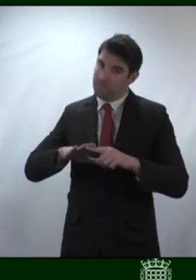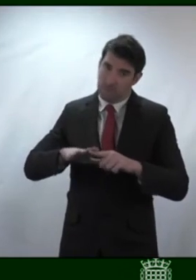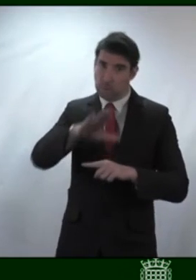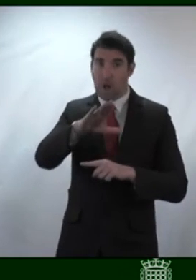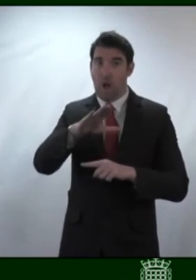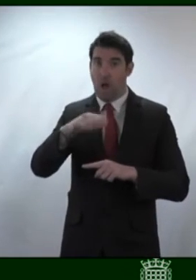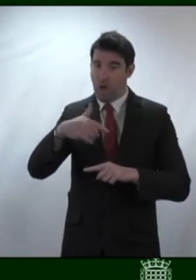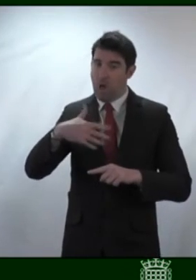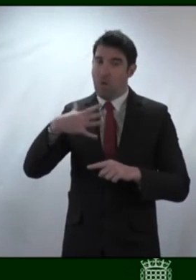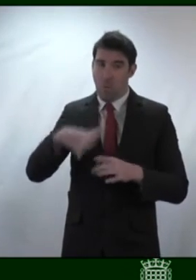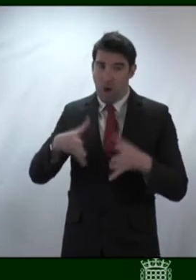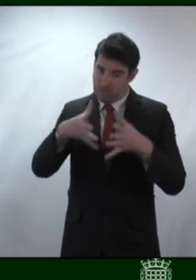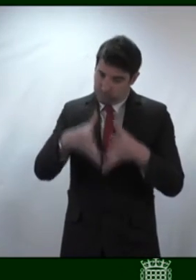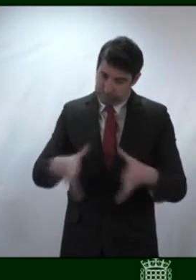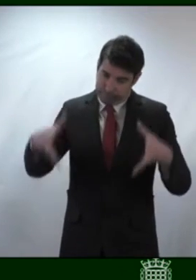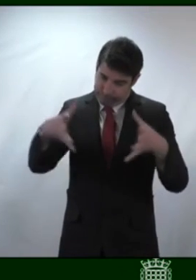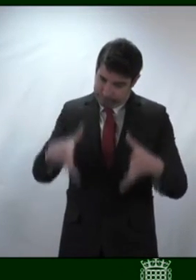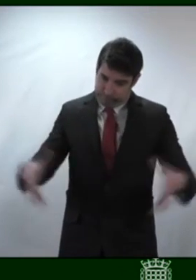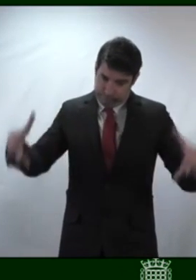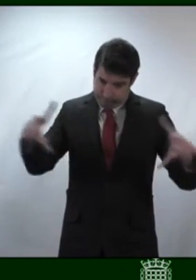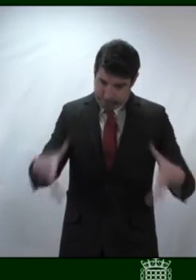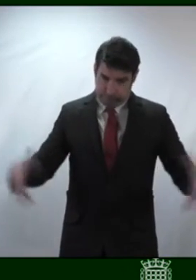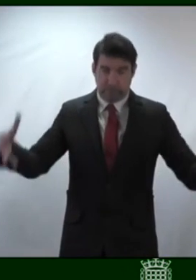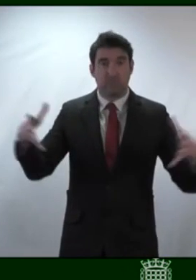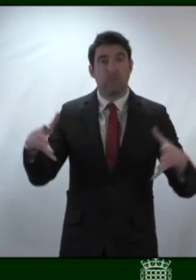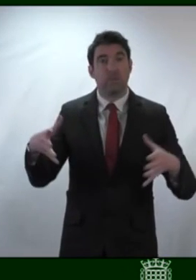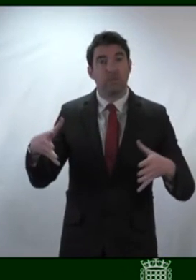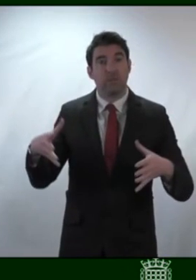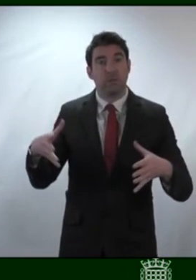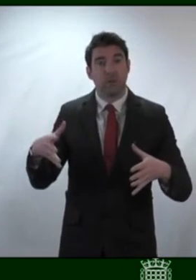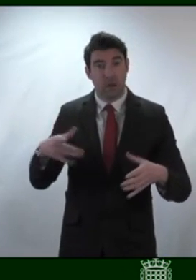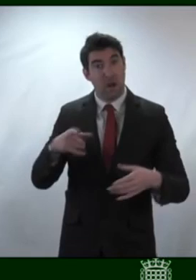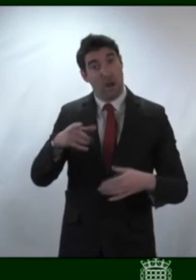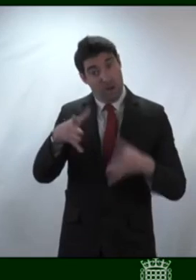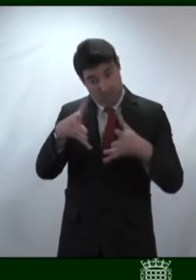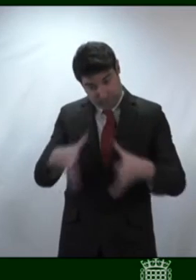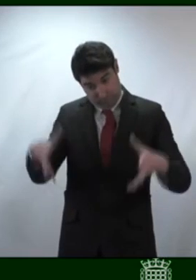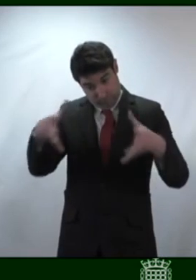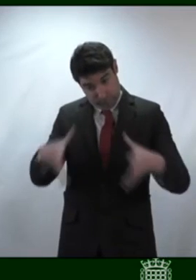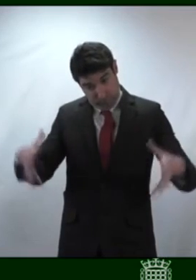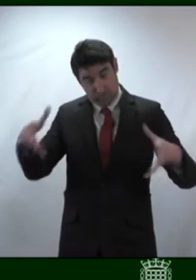increase its contribution to the Exchequer: a win for the businesses of Bucks and a win